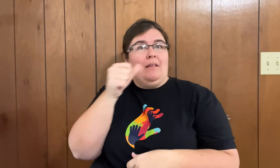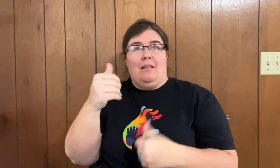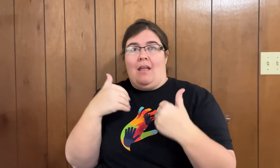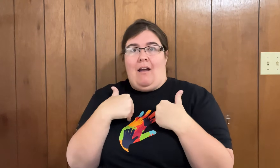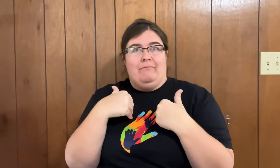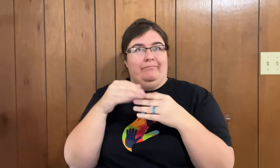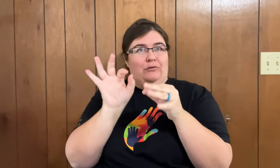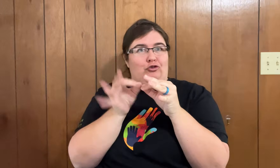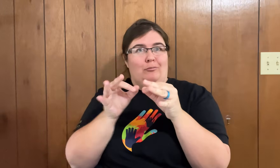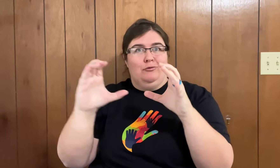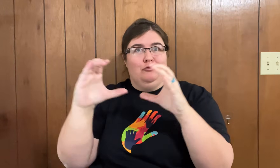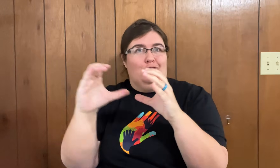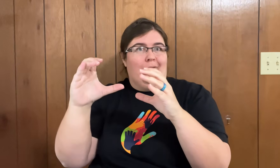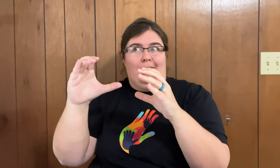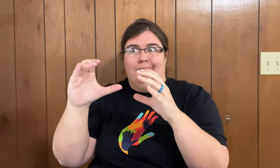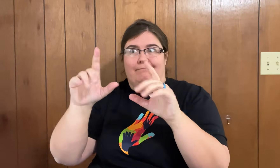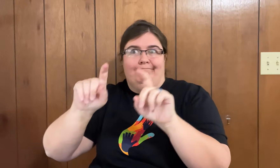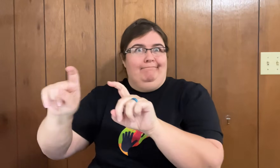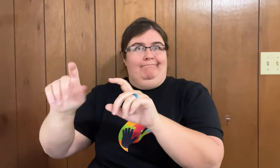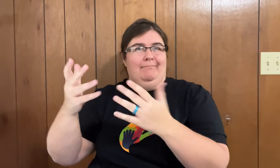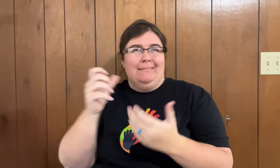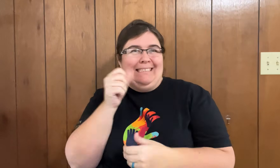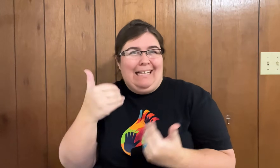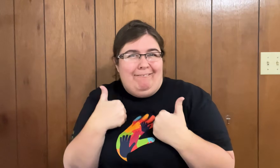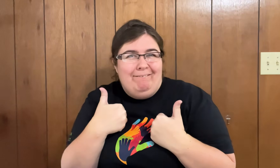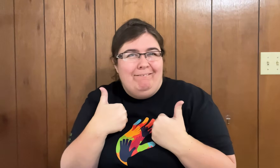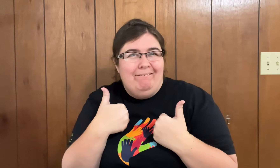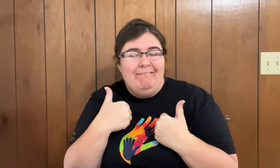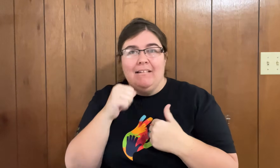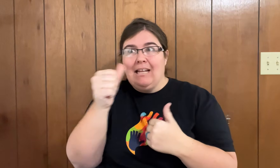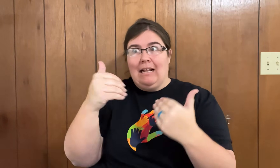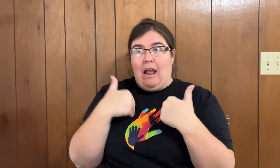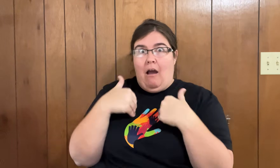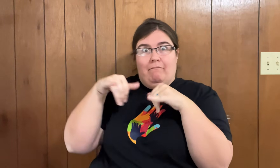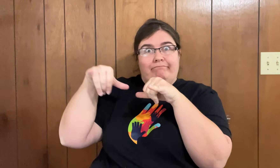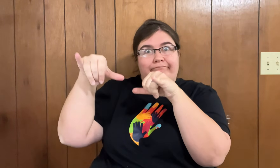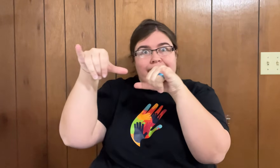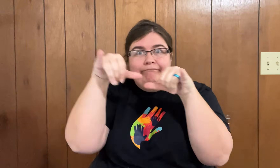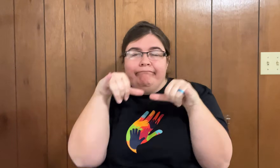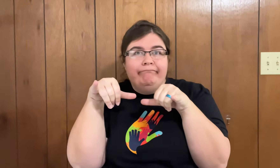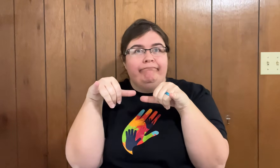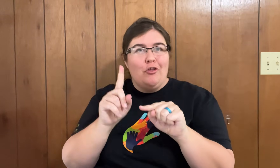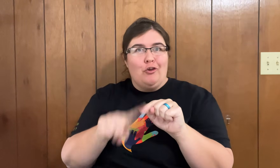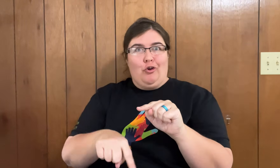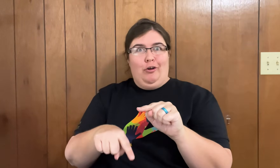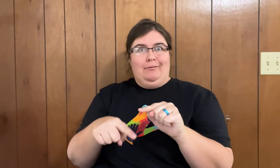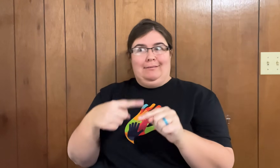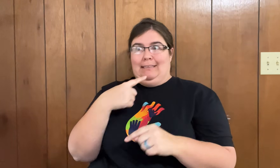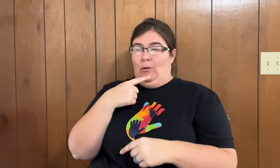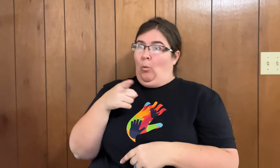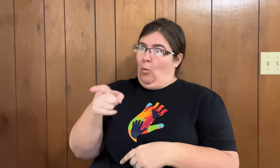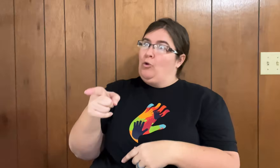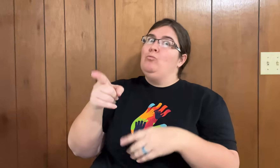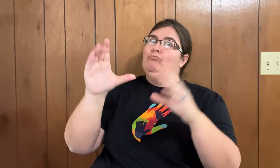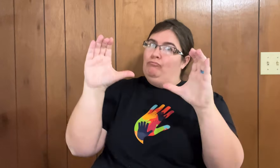But you see, that they didn't have interpretation certification or examinations at the time. They didn't have an interpreter standard so they couldn't